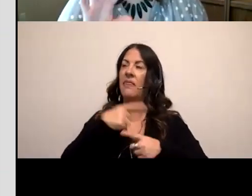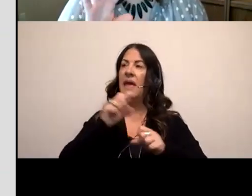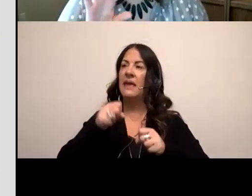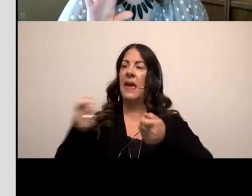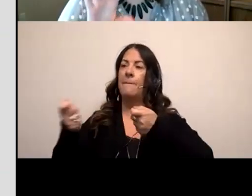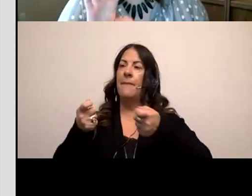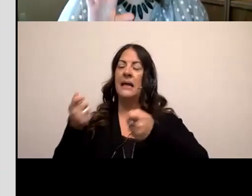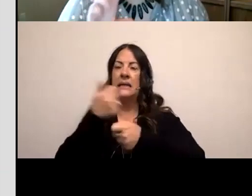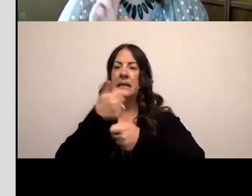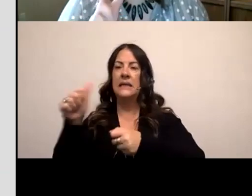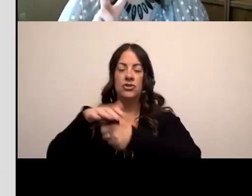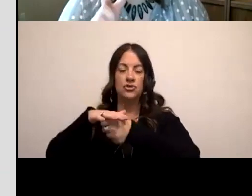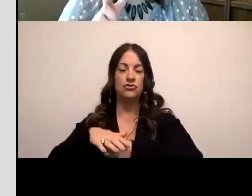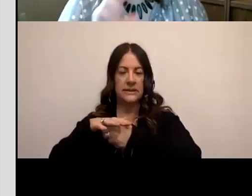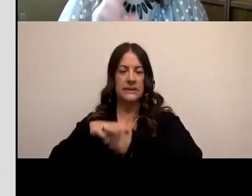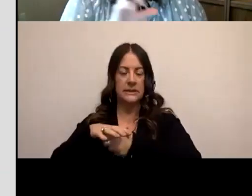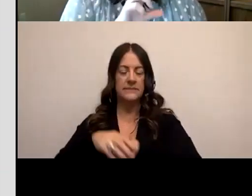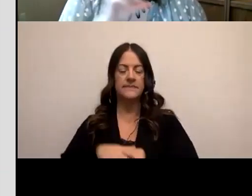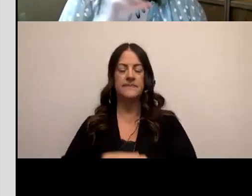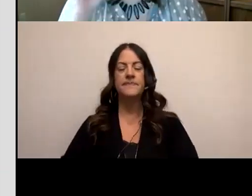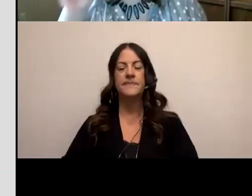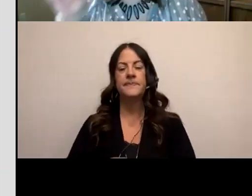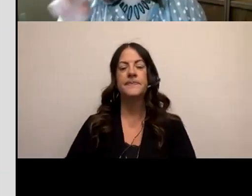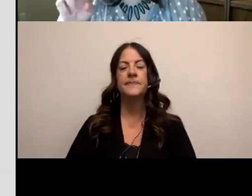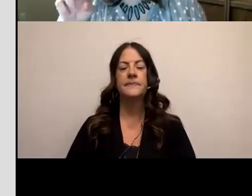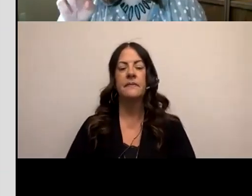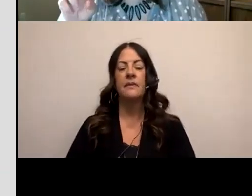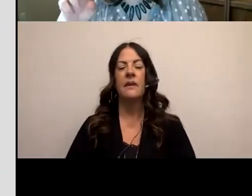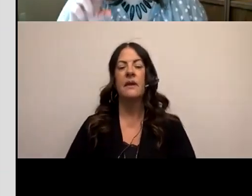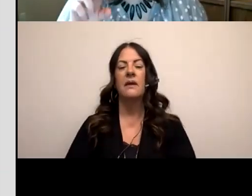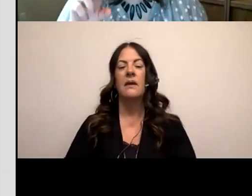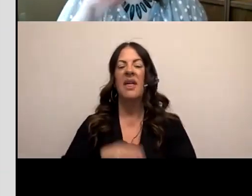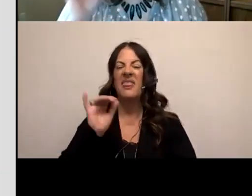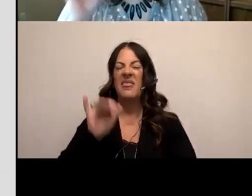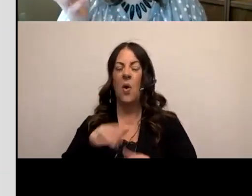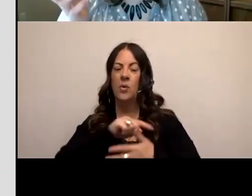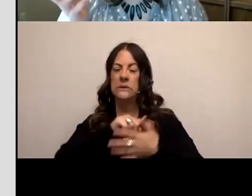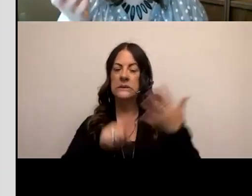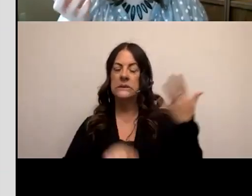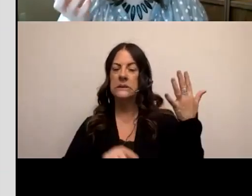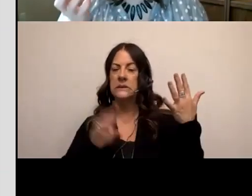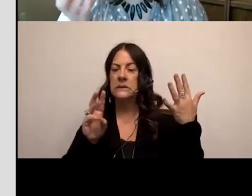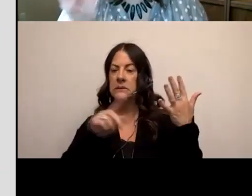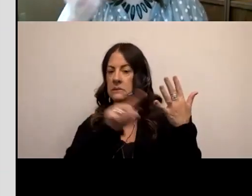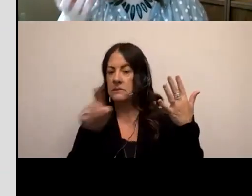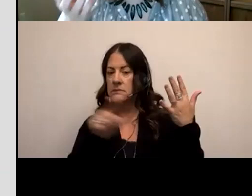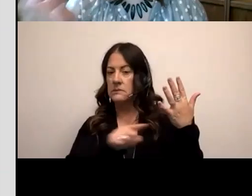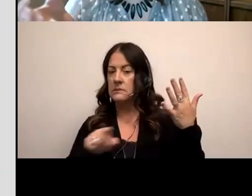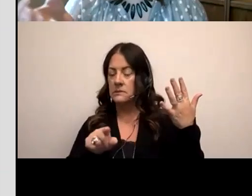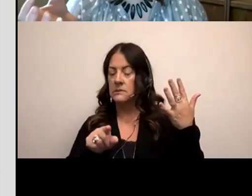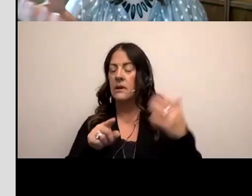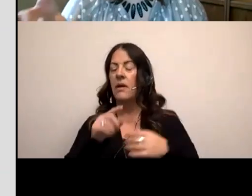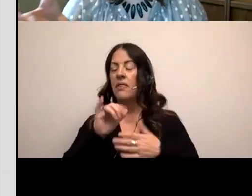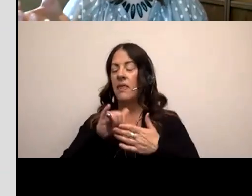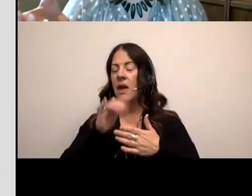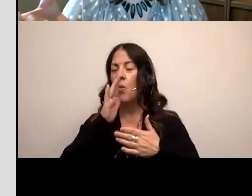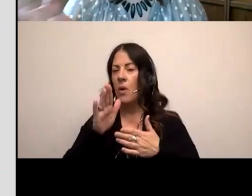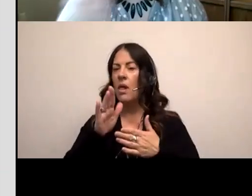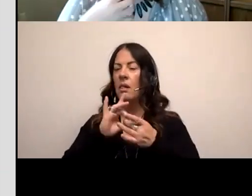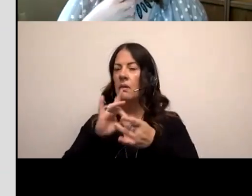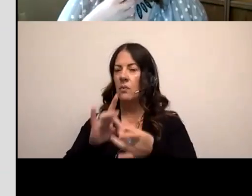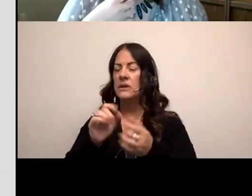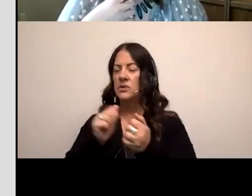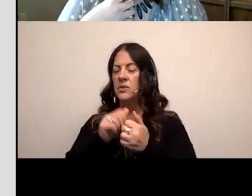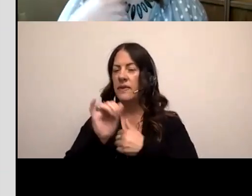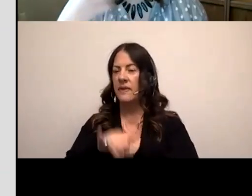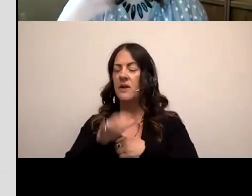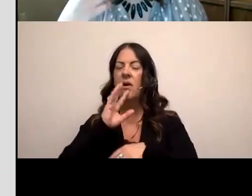PREPROTECTIVE FACTORS APPLY TO ALL DIFFERENT KINDS OF THINGS. PRIMARILY WE TALK ABOUT THESE IN RELATIONSHIP TO CHILD ABUSE. HOW CHILDREN